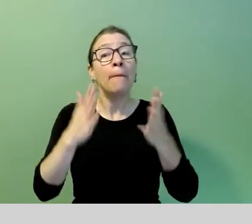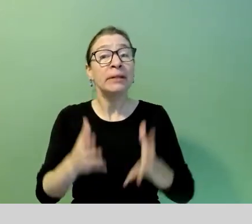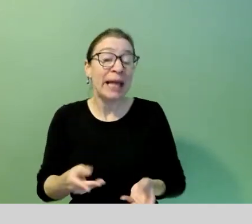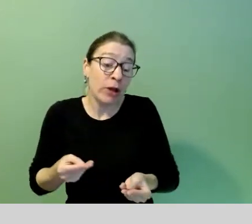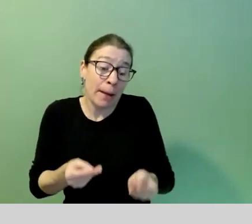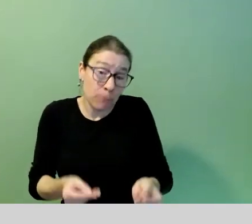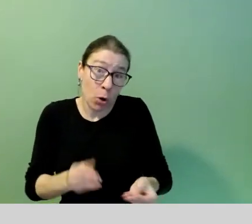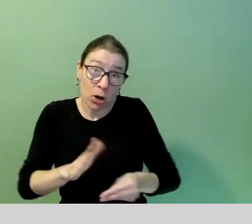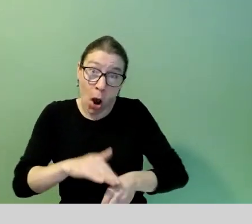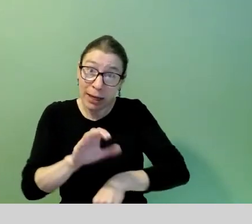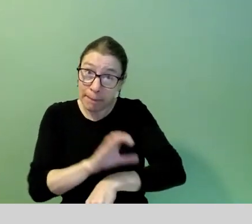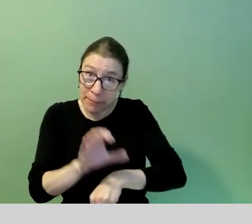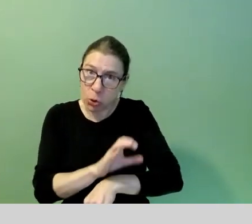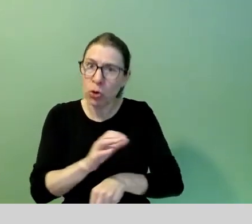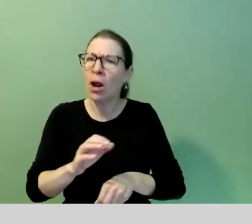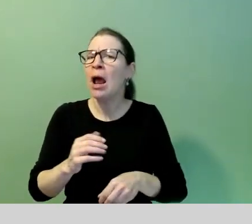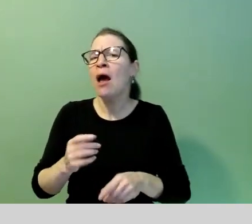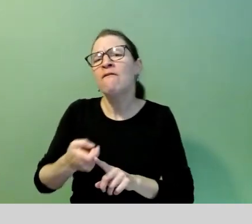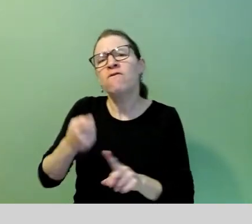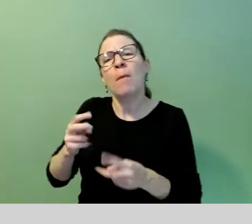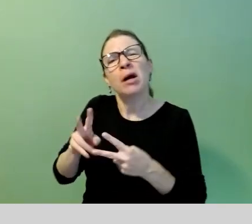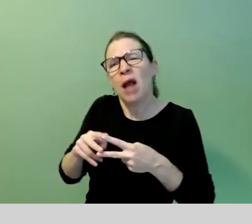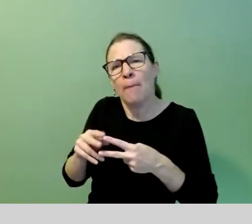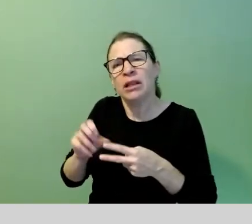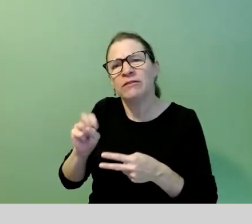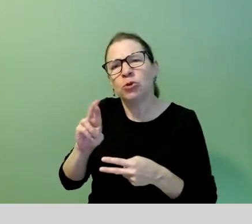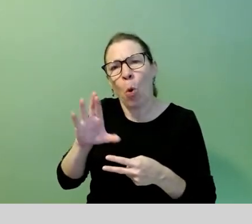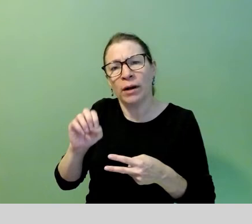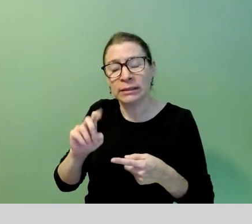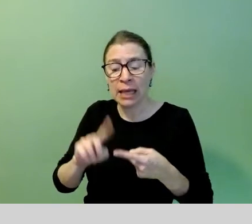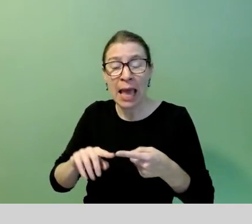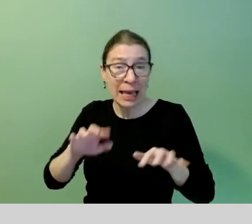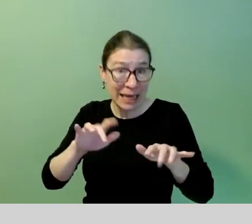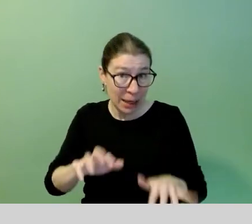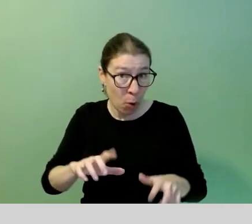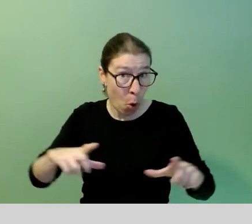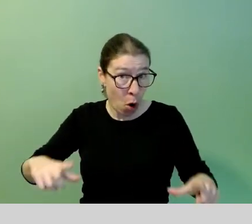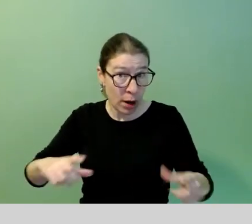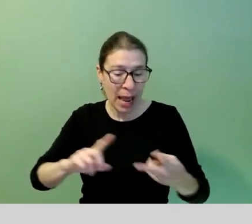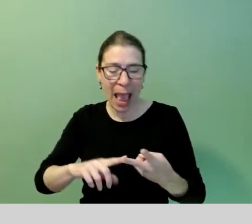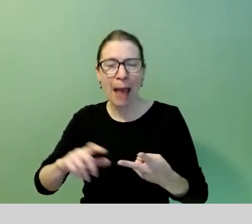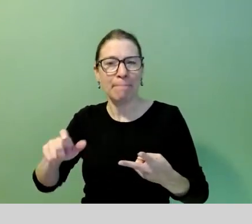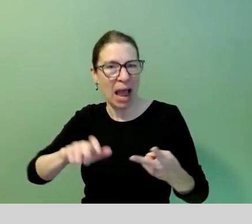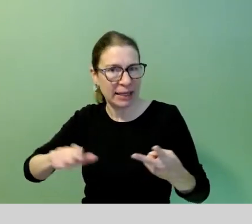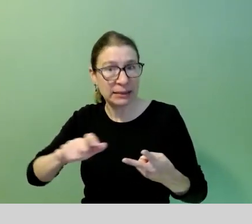comes from a couple of sources, keyboard and mice most often. Eventually, PPB will support touch events,